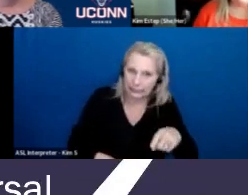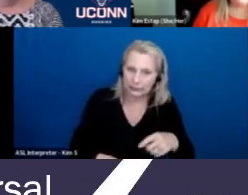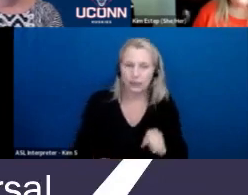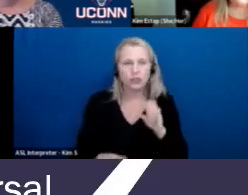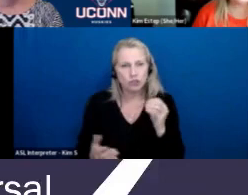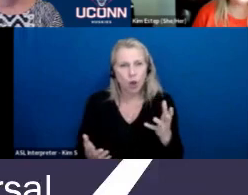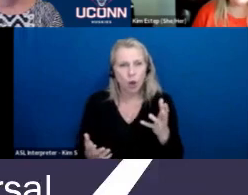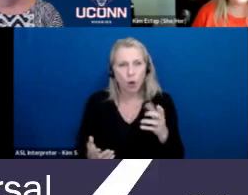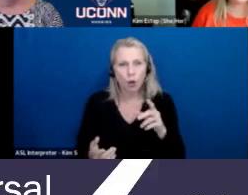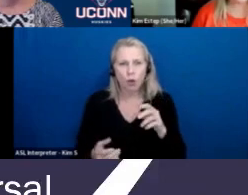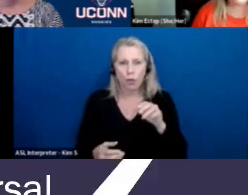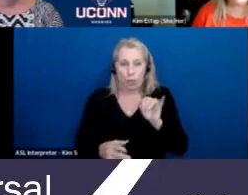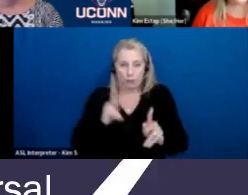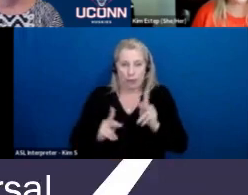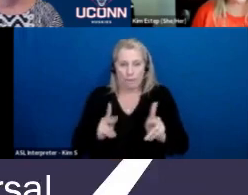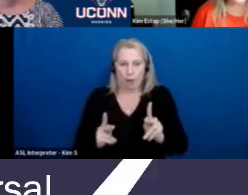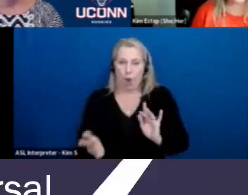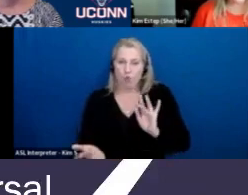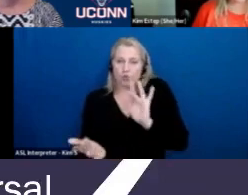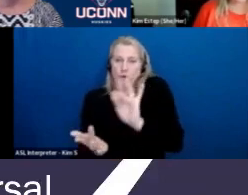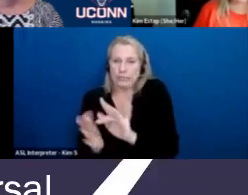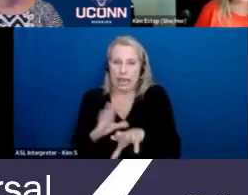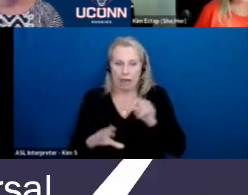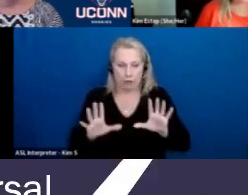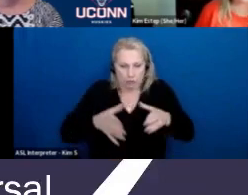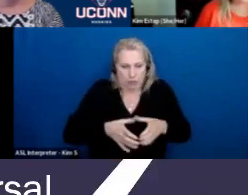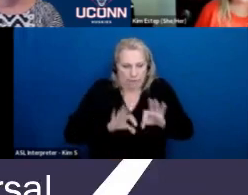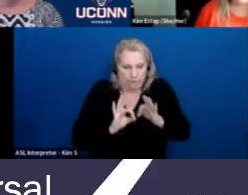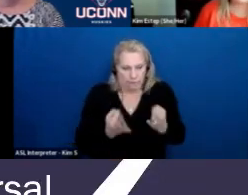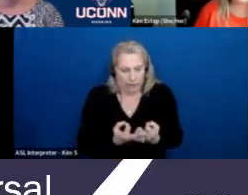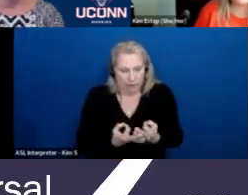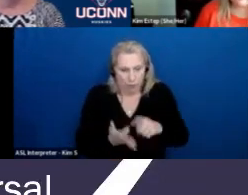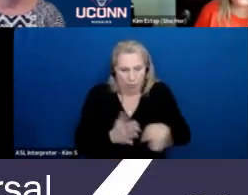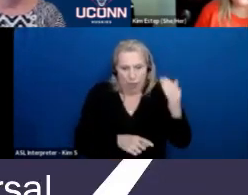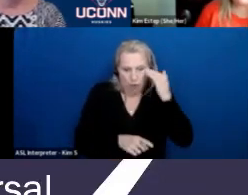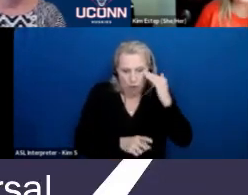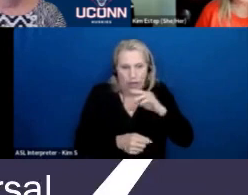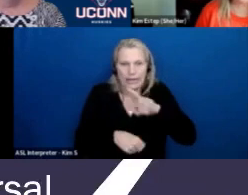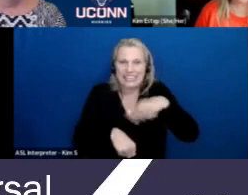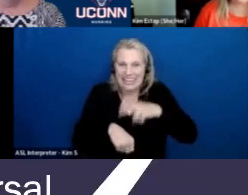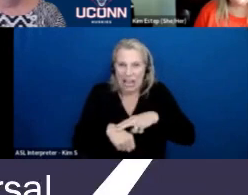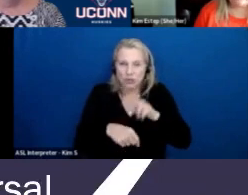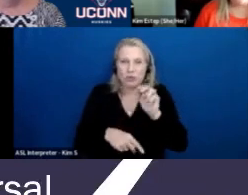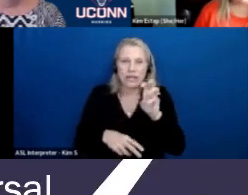first time outside their family, outside their natural network, and they're looking for help.